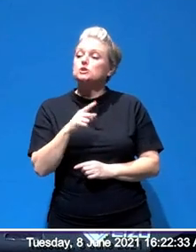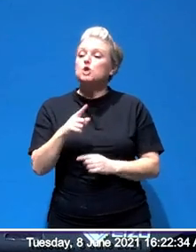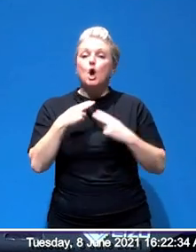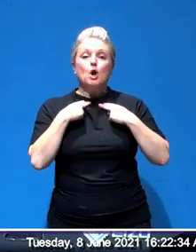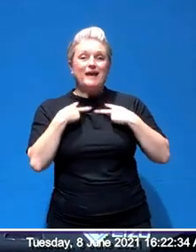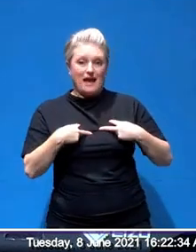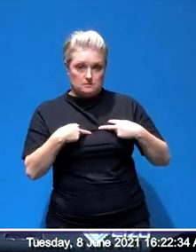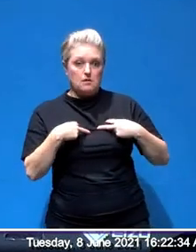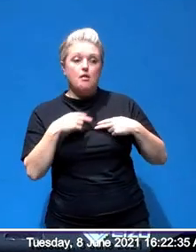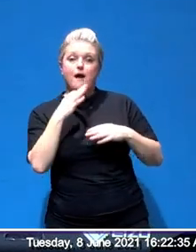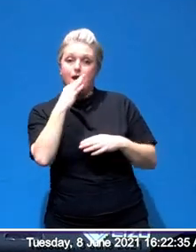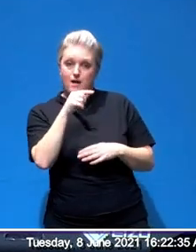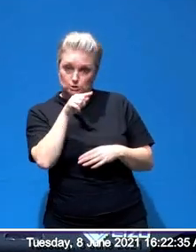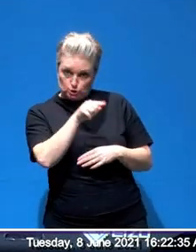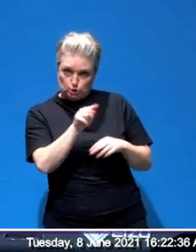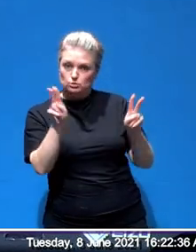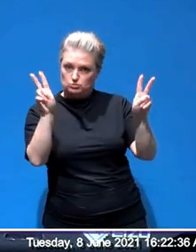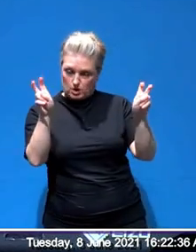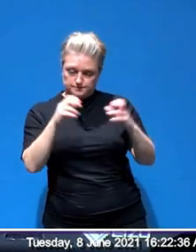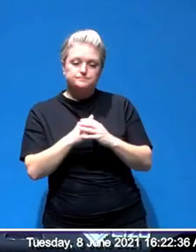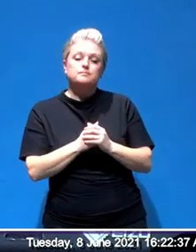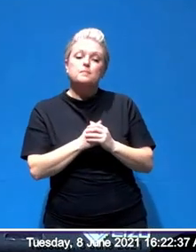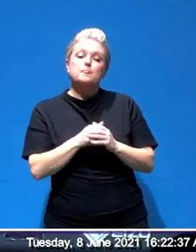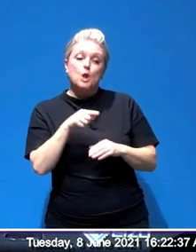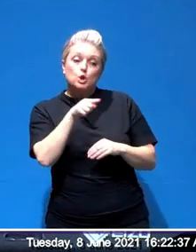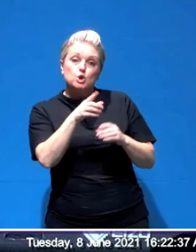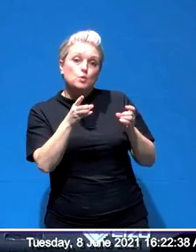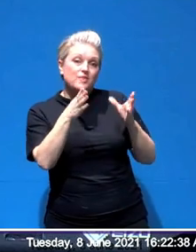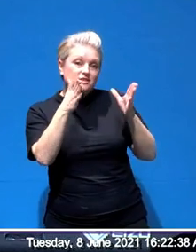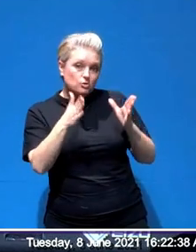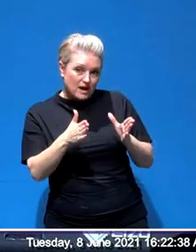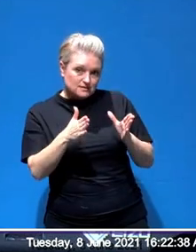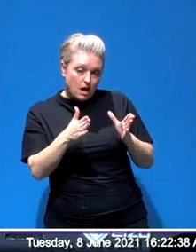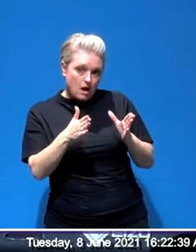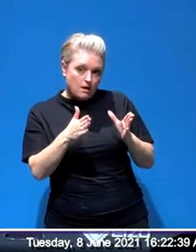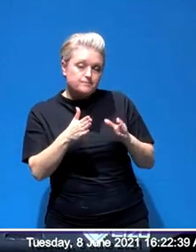question was: You were the Director while some investigations were being carried out, weren't you?